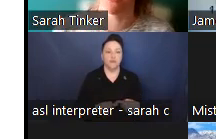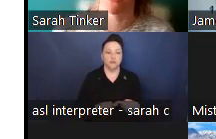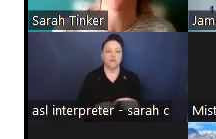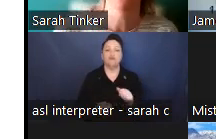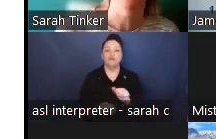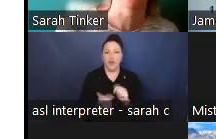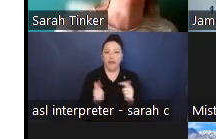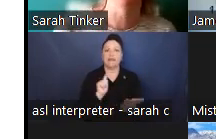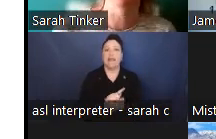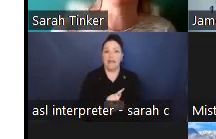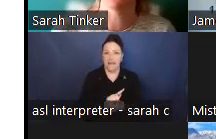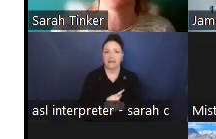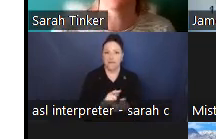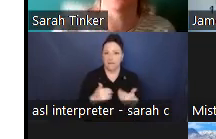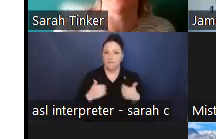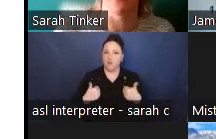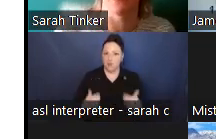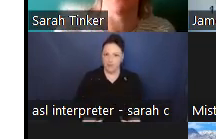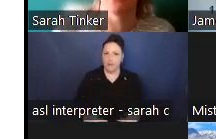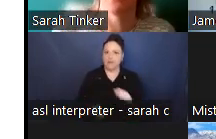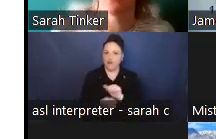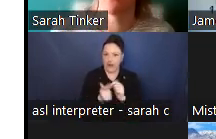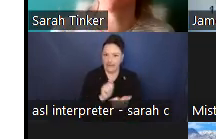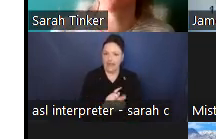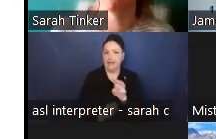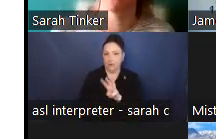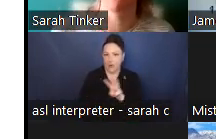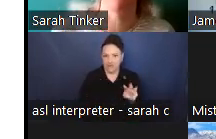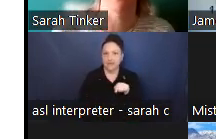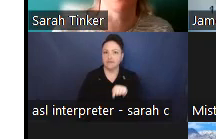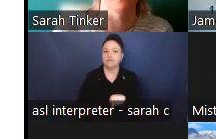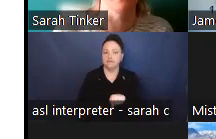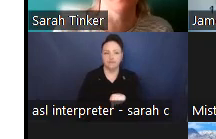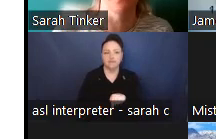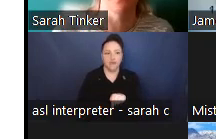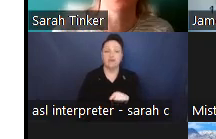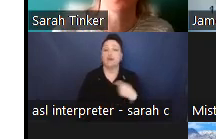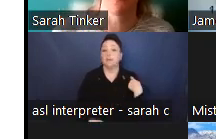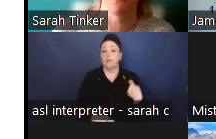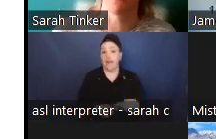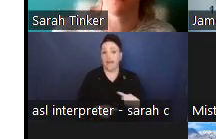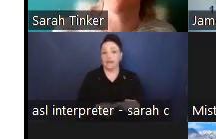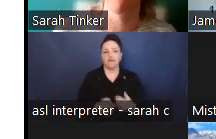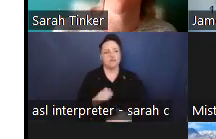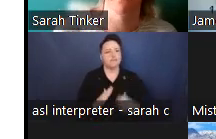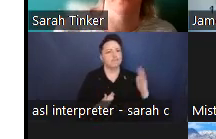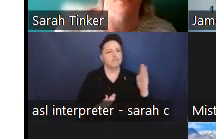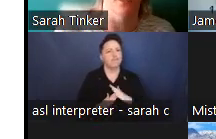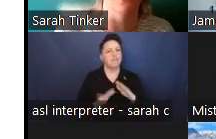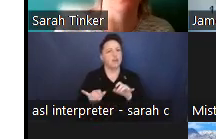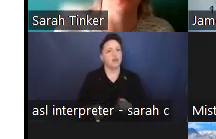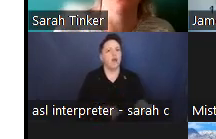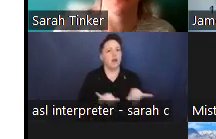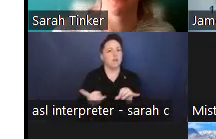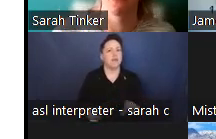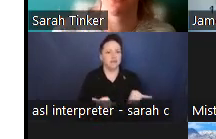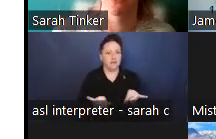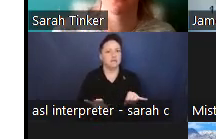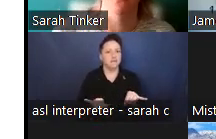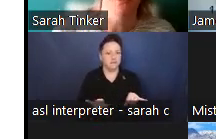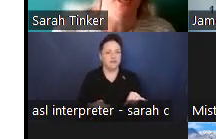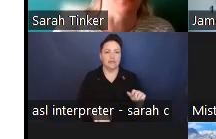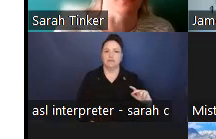our site Spanish is by far the most common other language that folks speak in Oregon. So I will